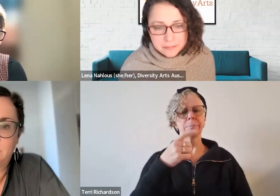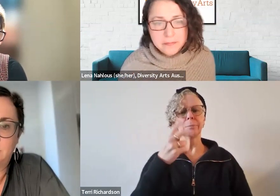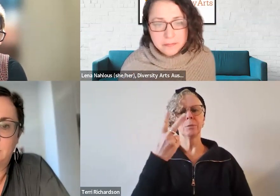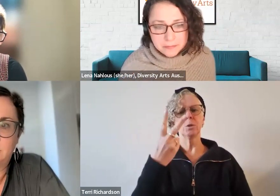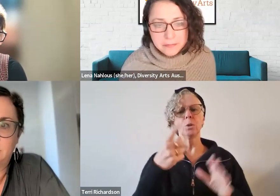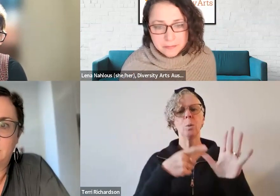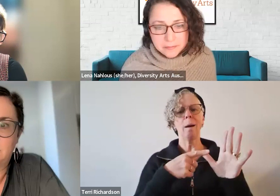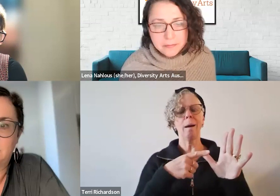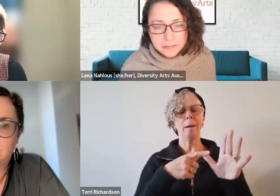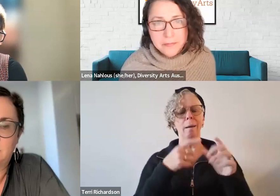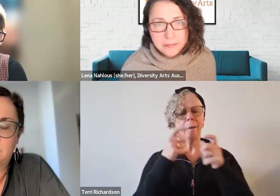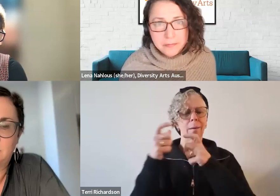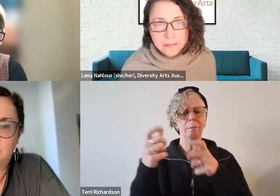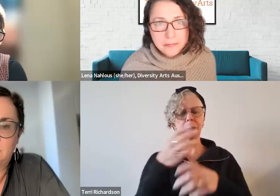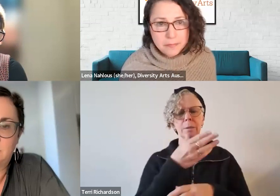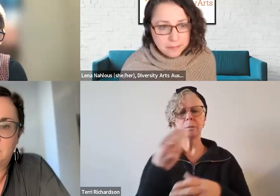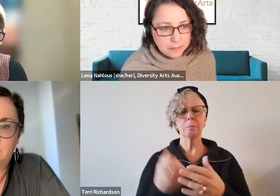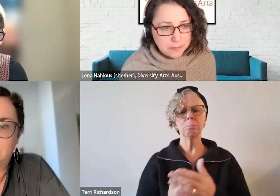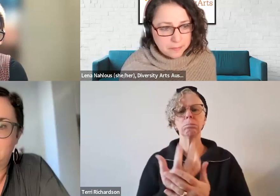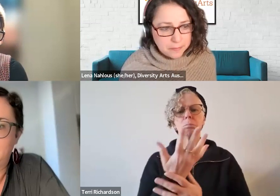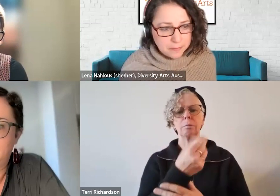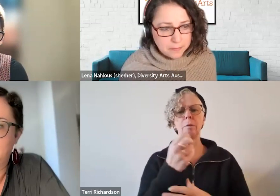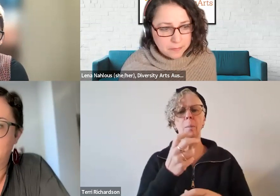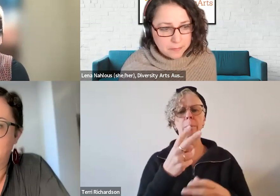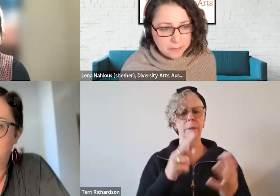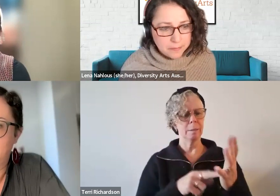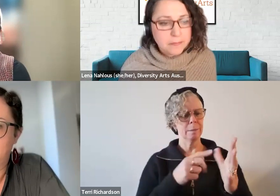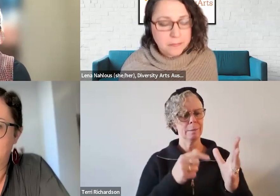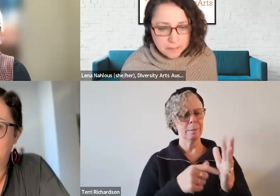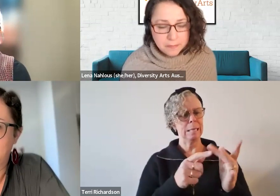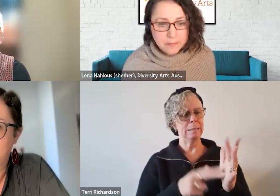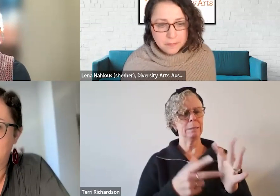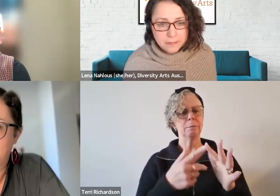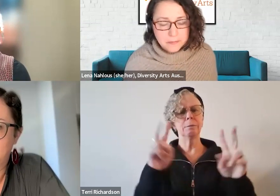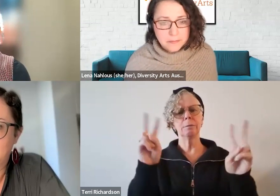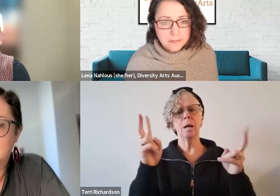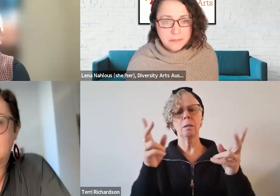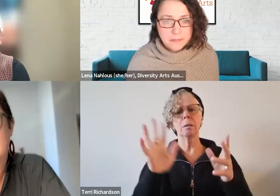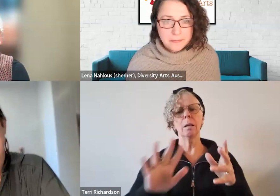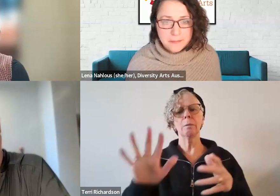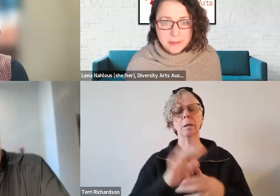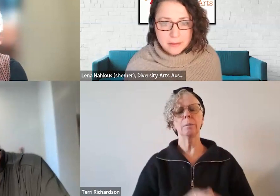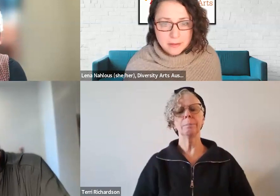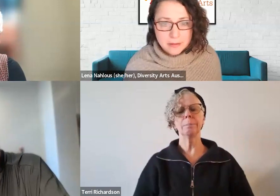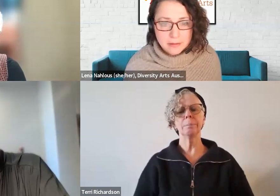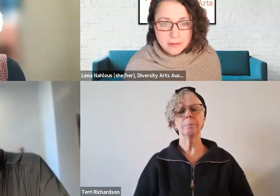which has grown out of the native title area and another example is the Eastern Maar